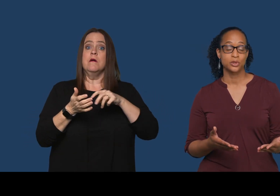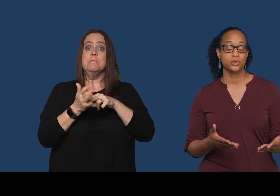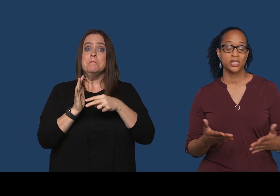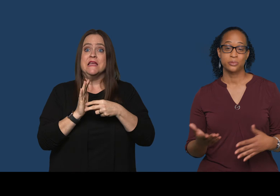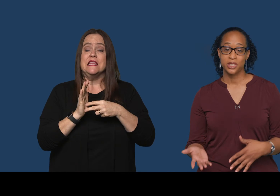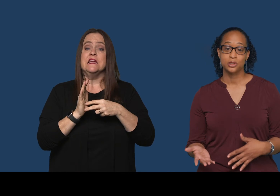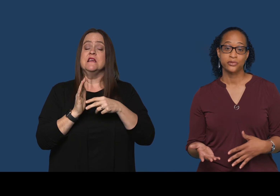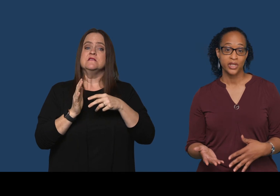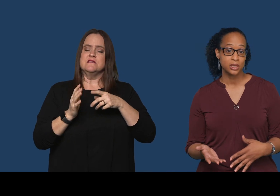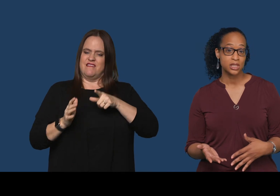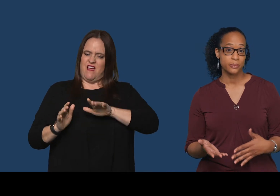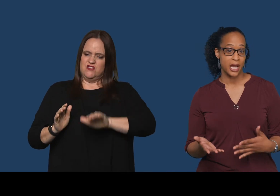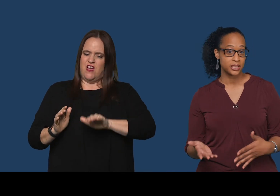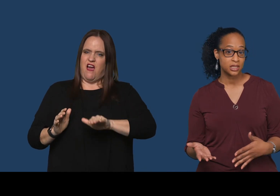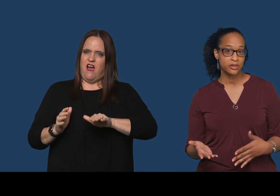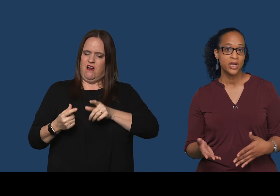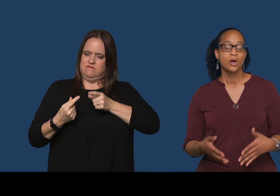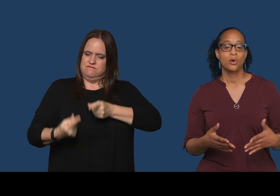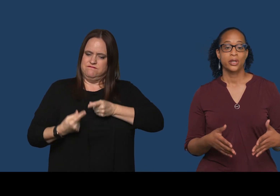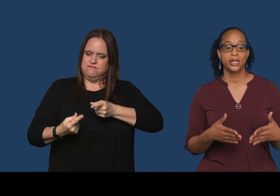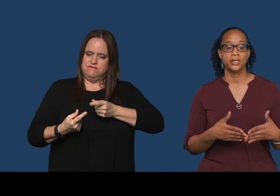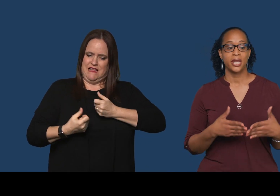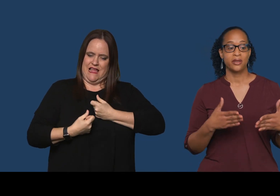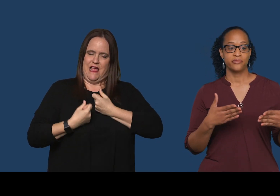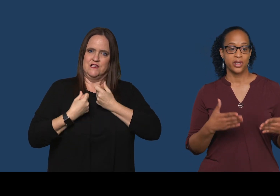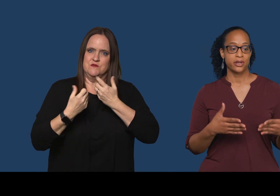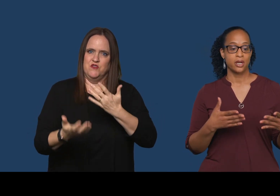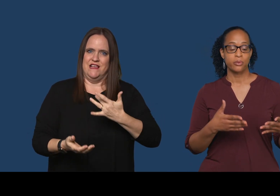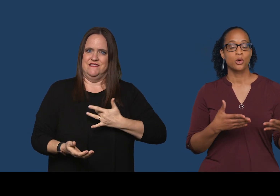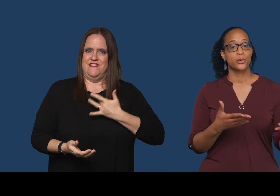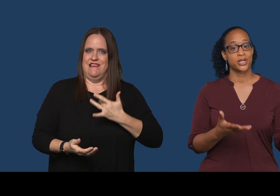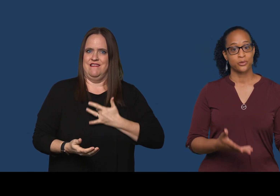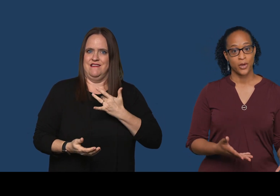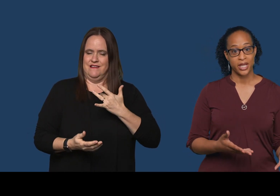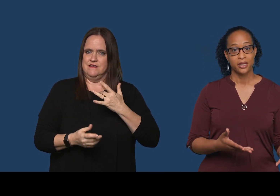to express your feelings positive or in a very appropriate way.